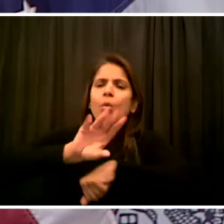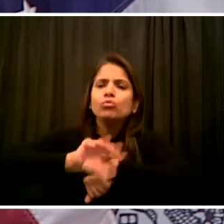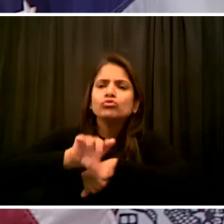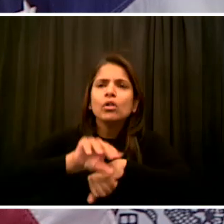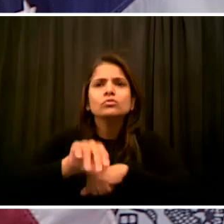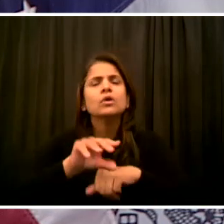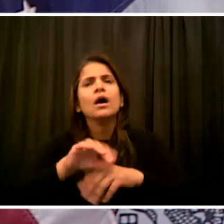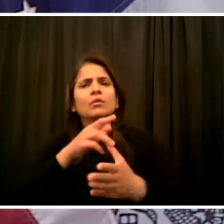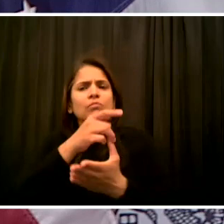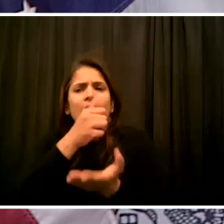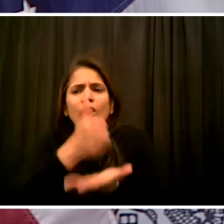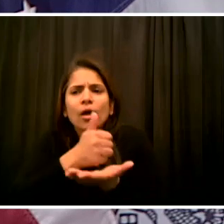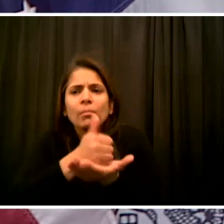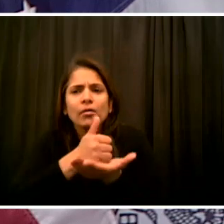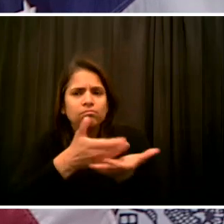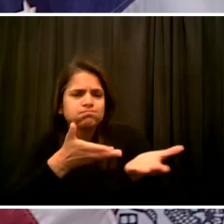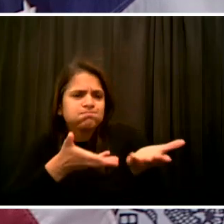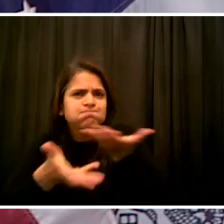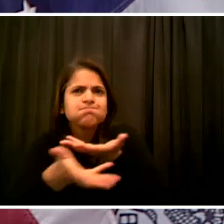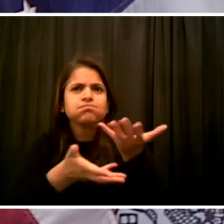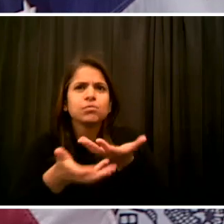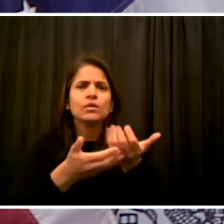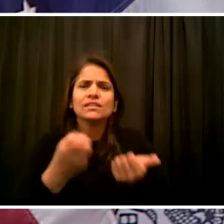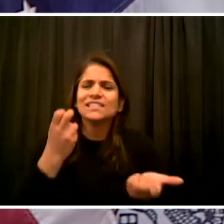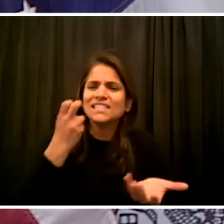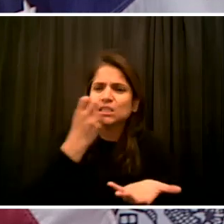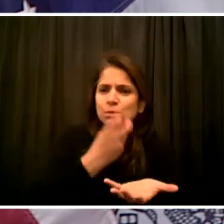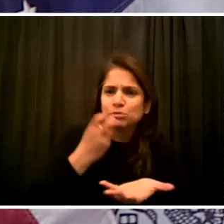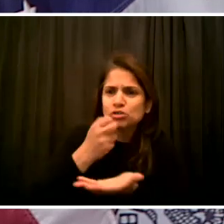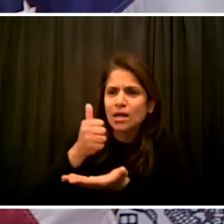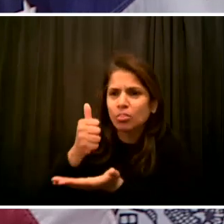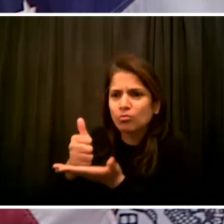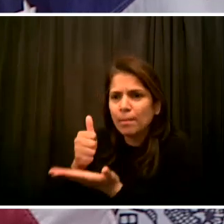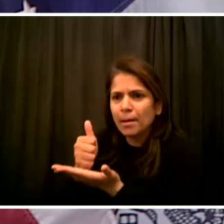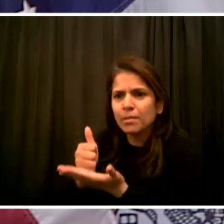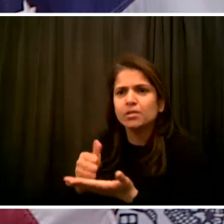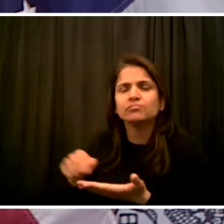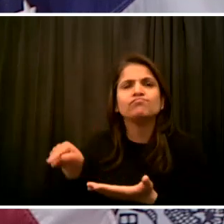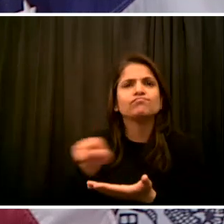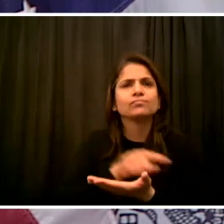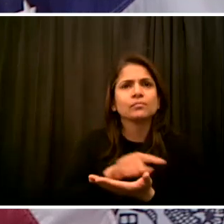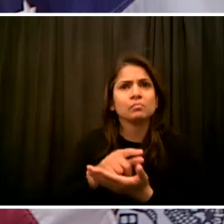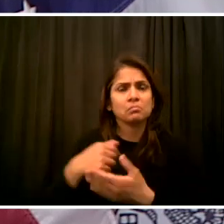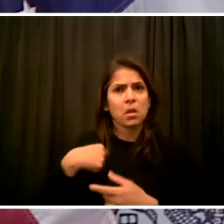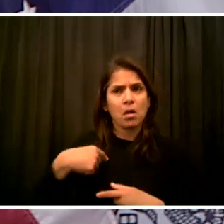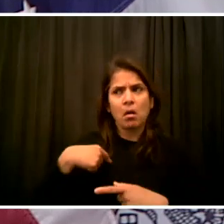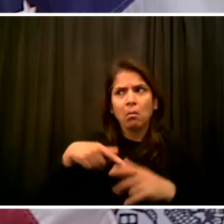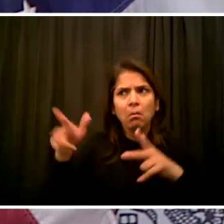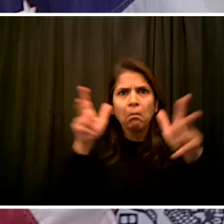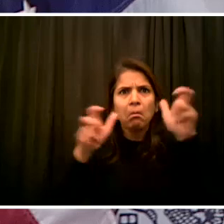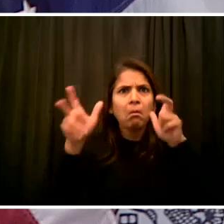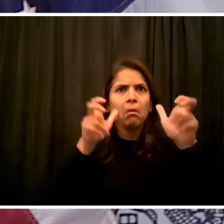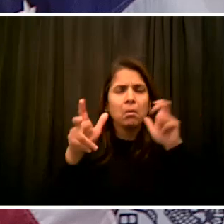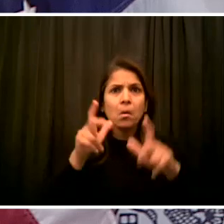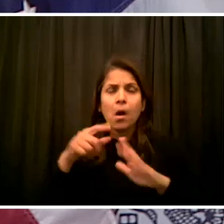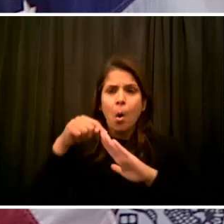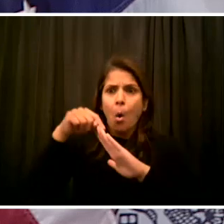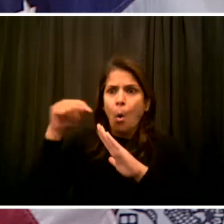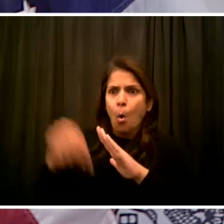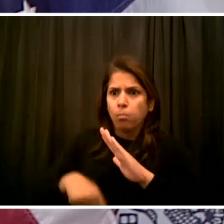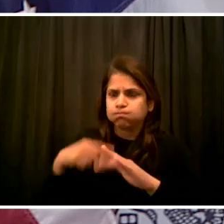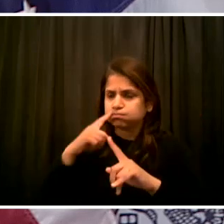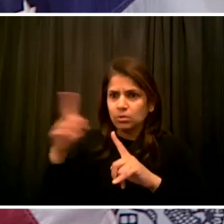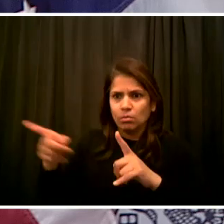RFOM OR ANOTHER.